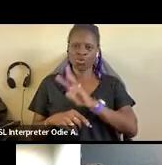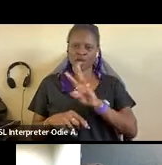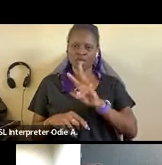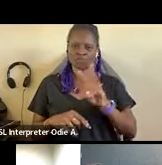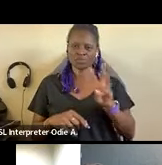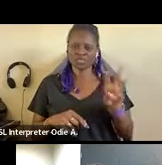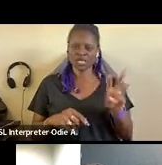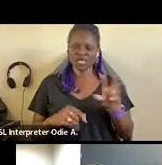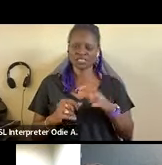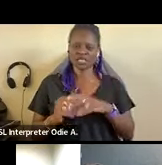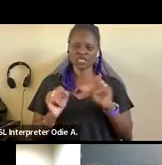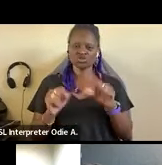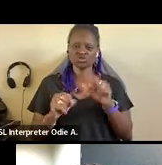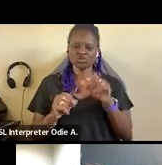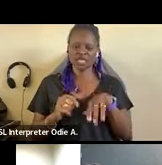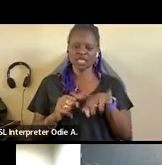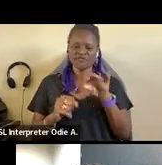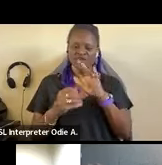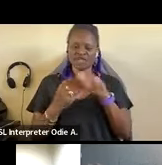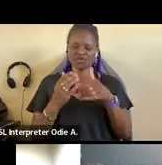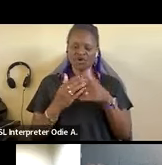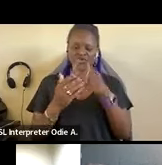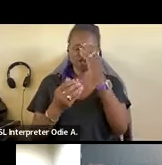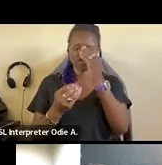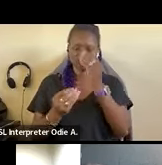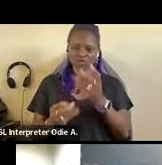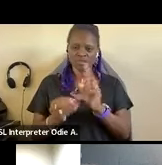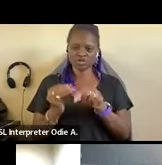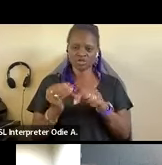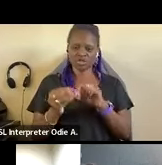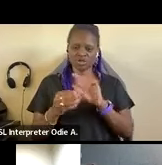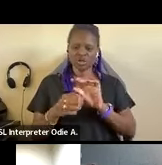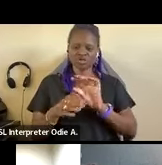where you can also find out information about making appointments, although walk